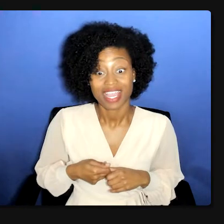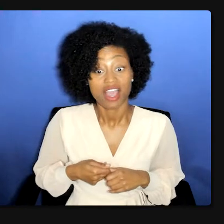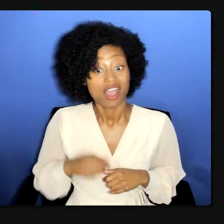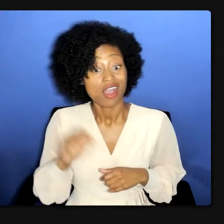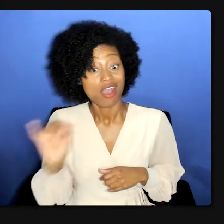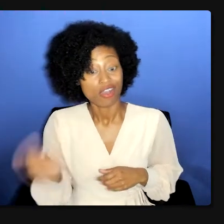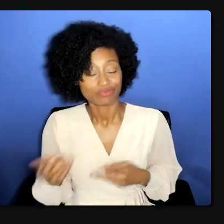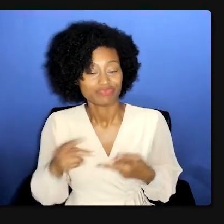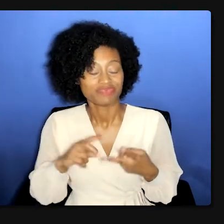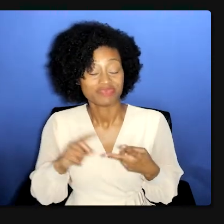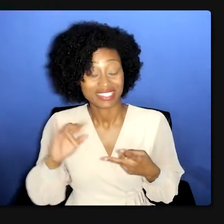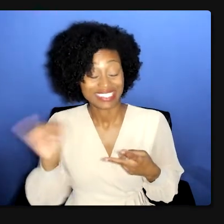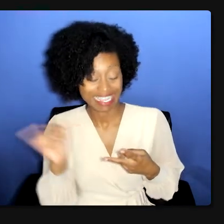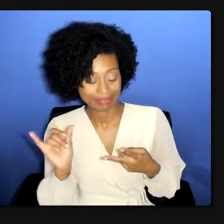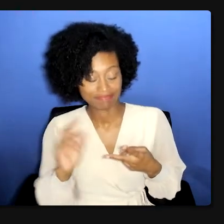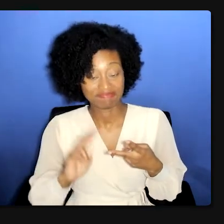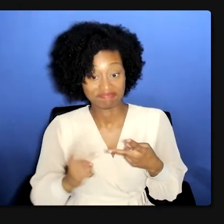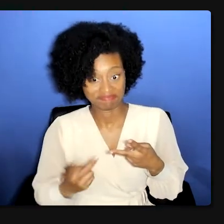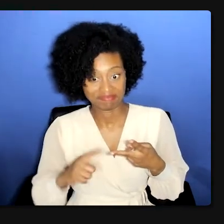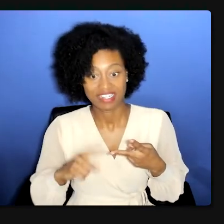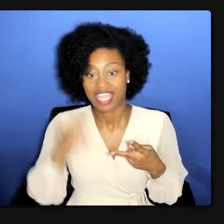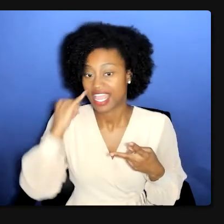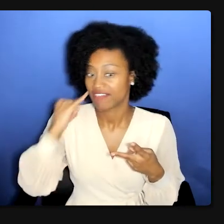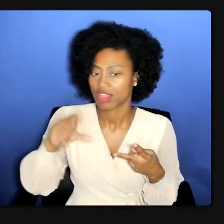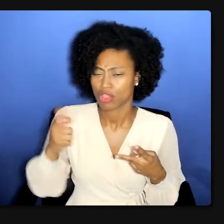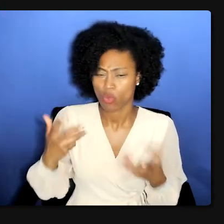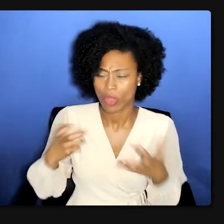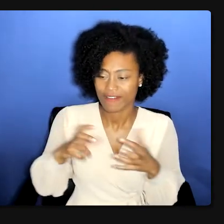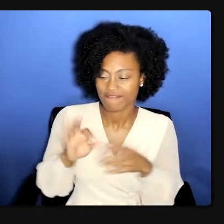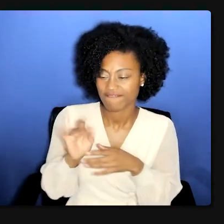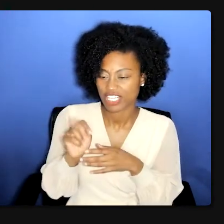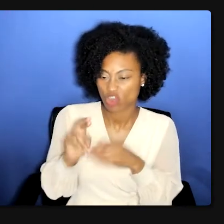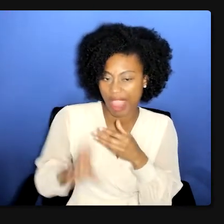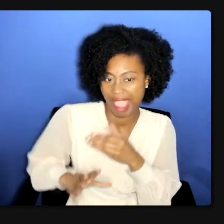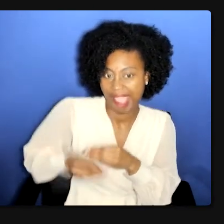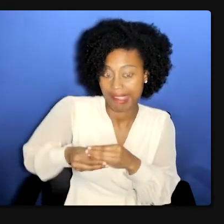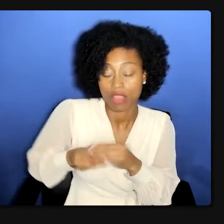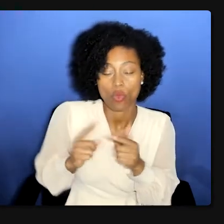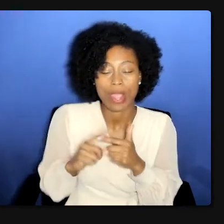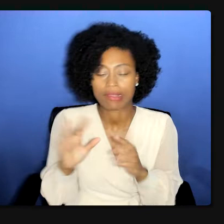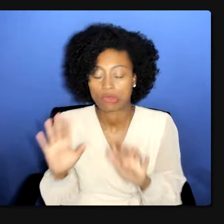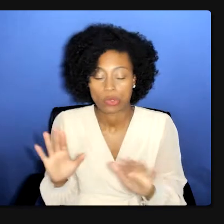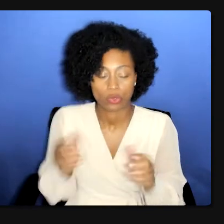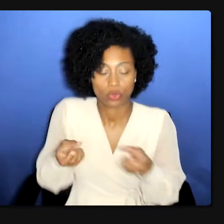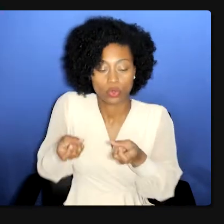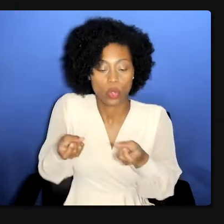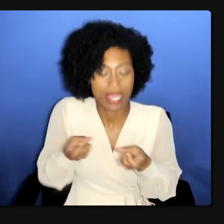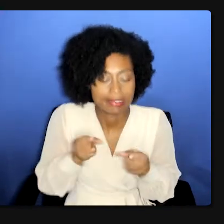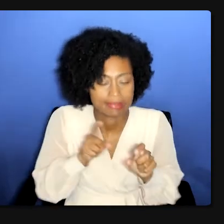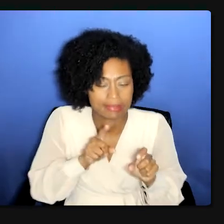And secondly, if there's a feature flag or a feature that we want to roll out, that we want to get some information on